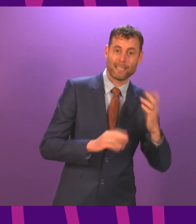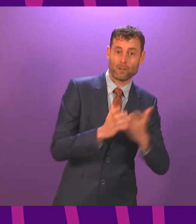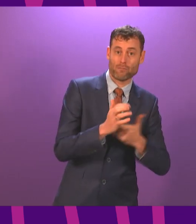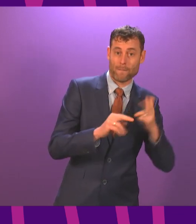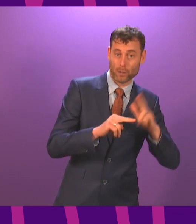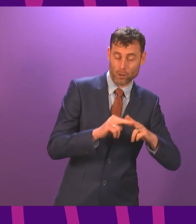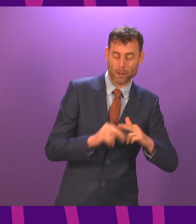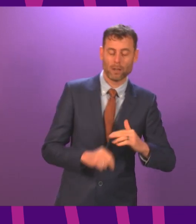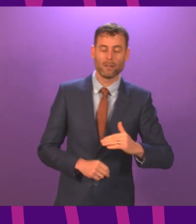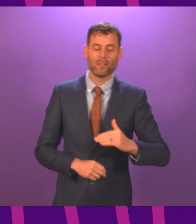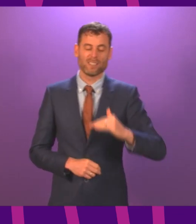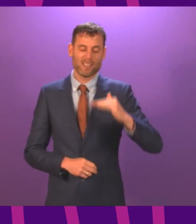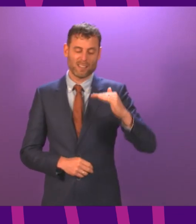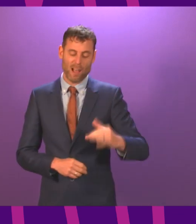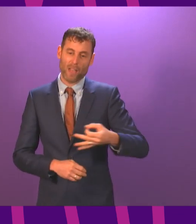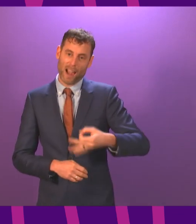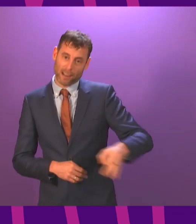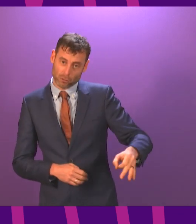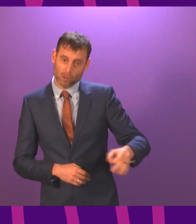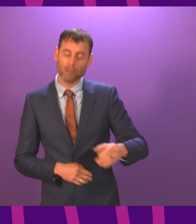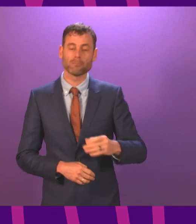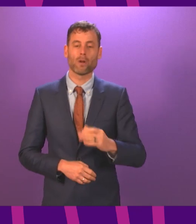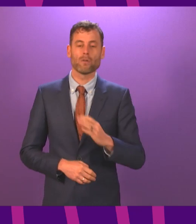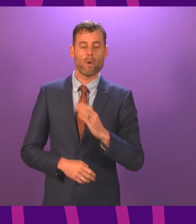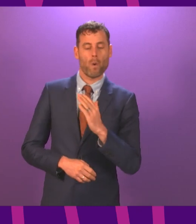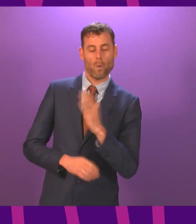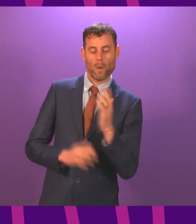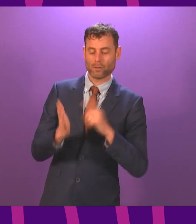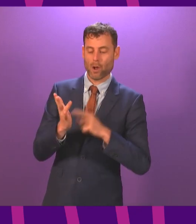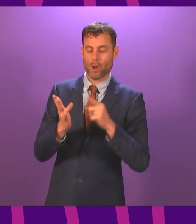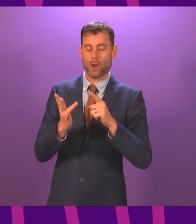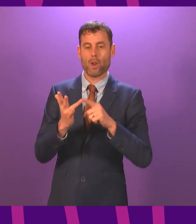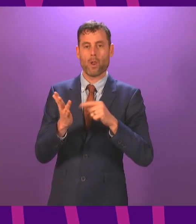North and South Lanarkshire, East and South Ayrshire, Stirling and West Lothian. We will